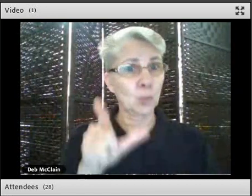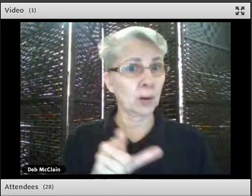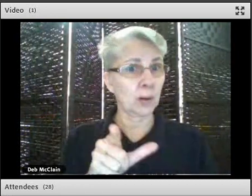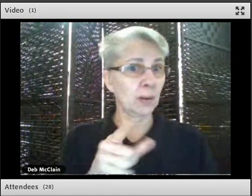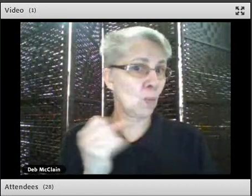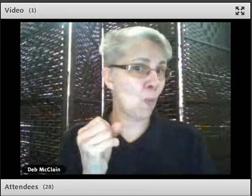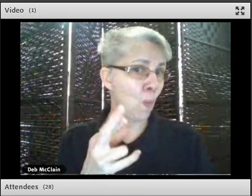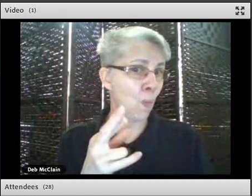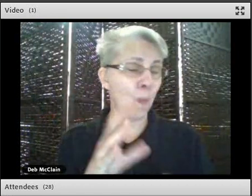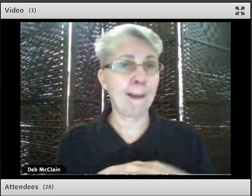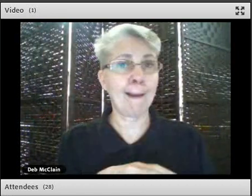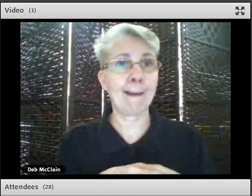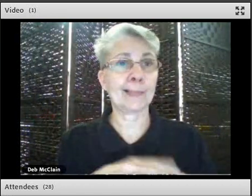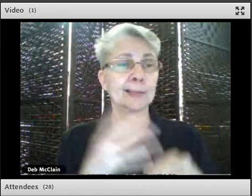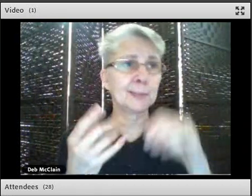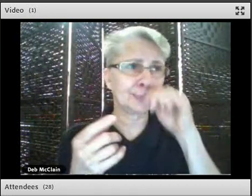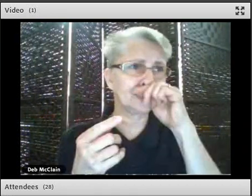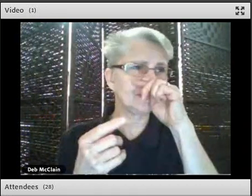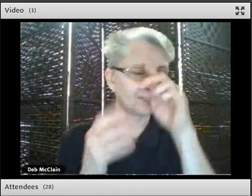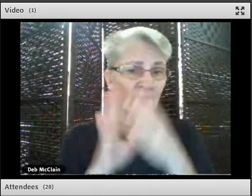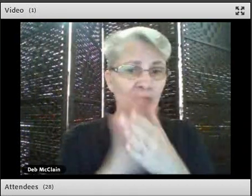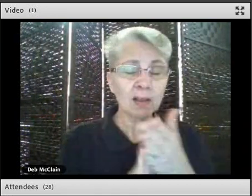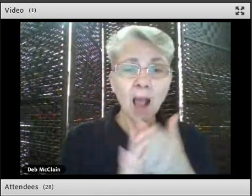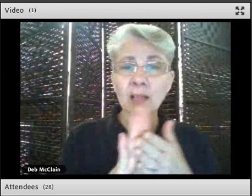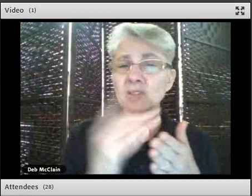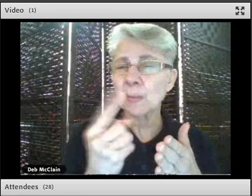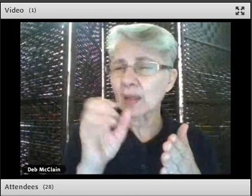So, what you want is a place and date of capture.